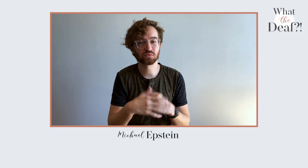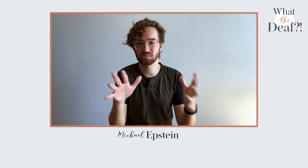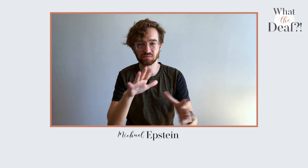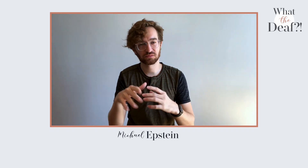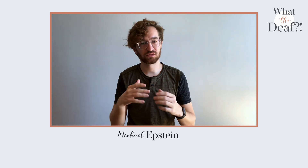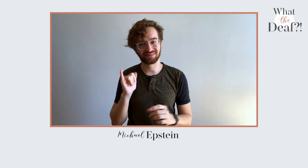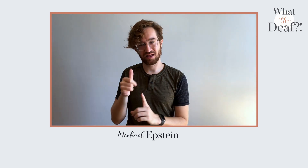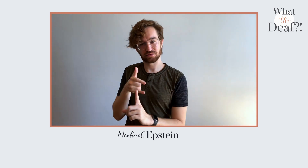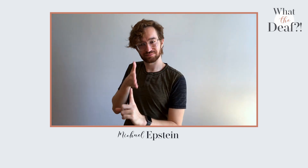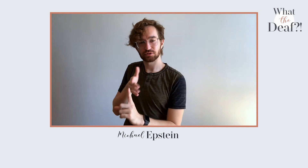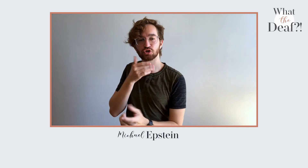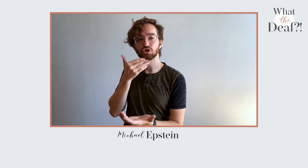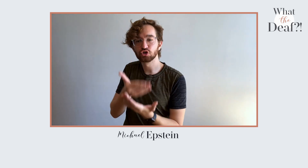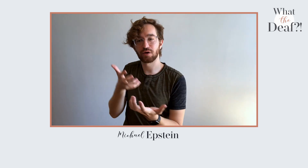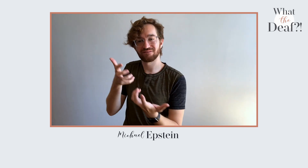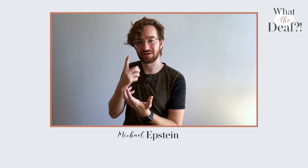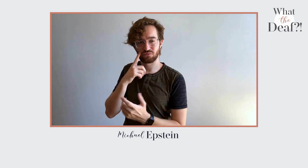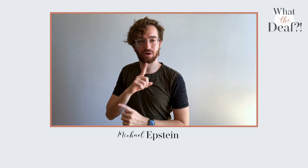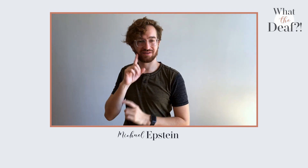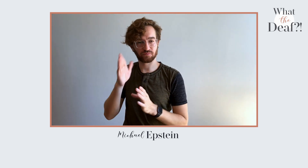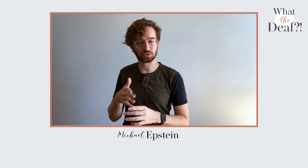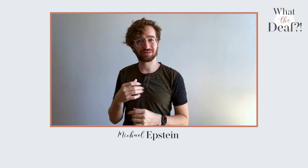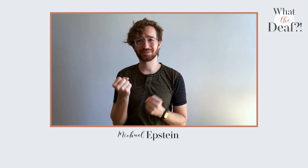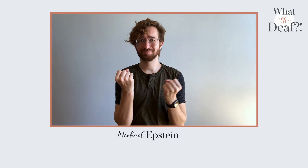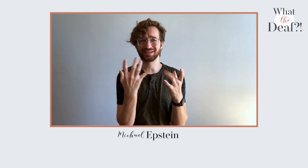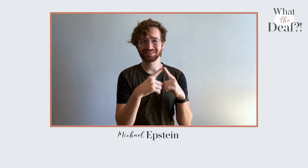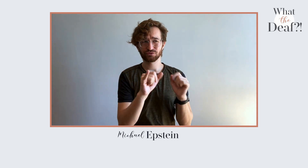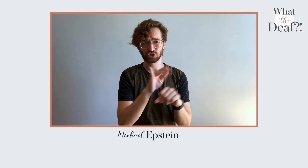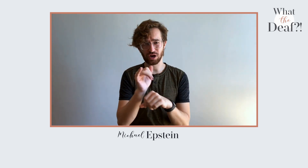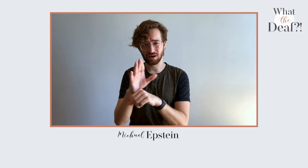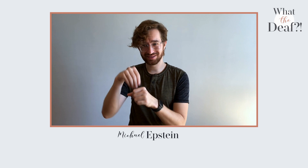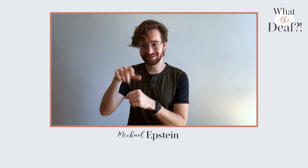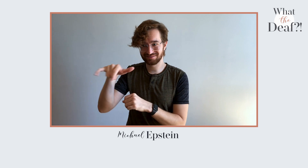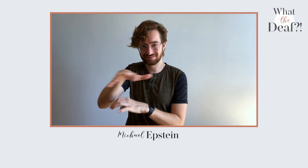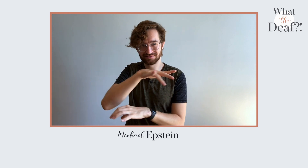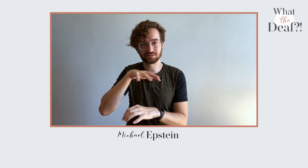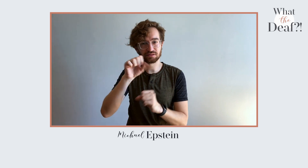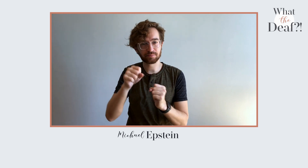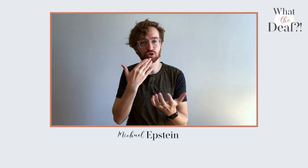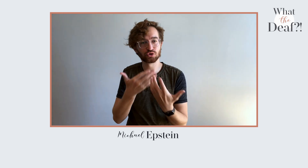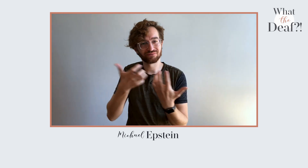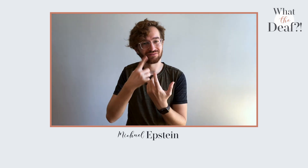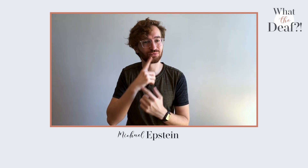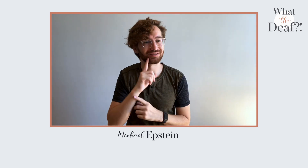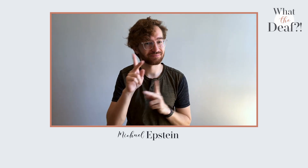And so that particular job is a good fit for a deaf person, but there are a lot of other jobs in the entertainment industry